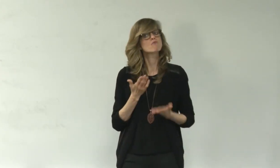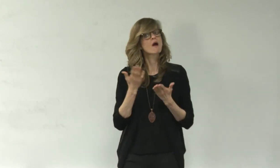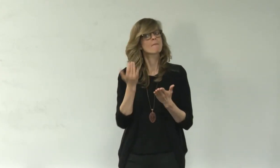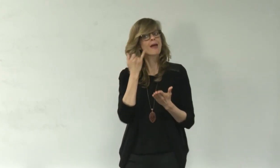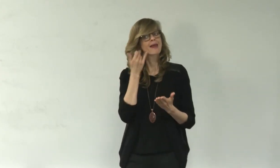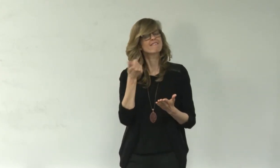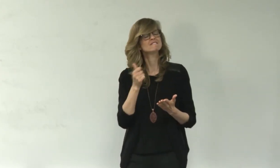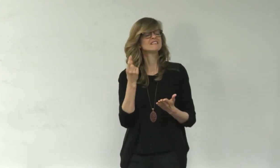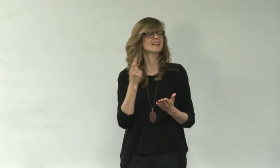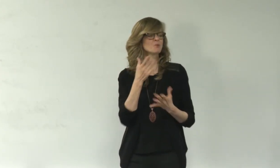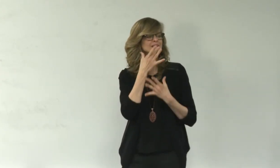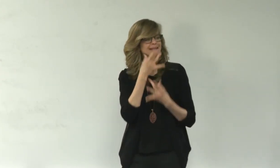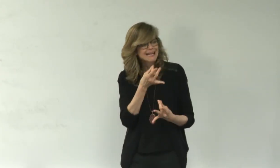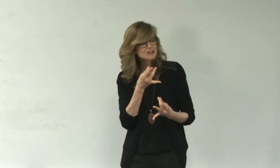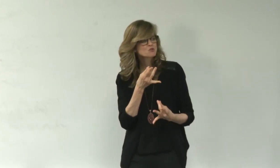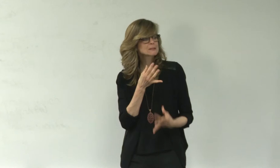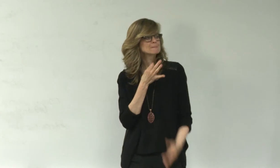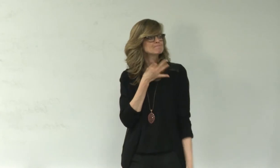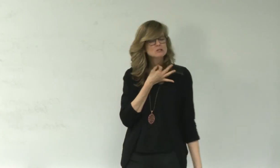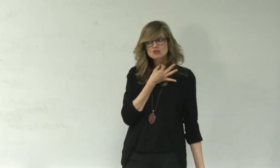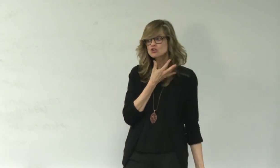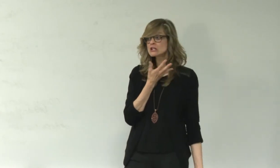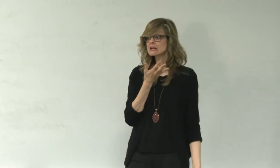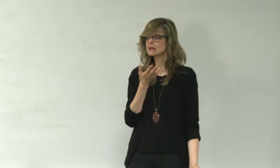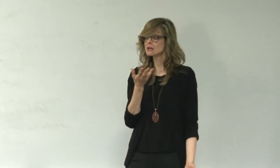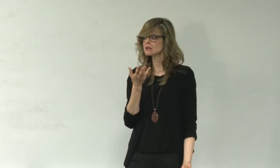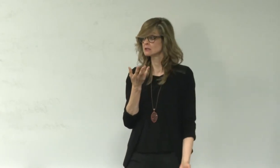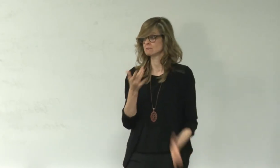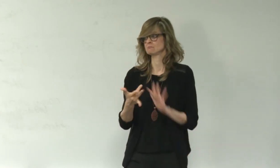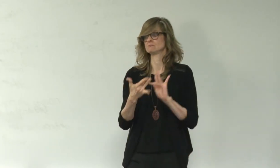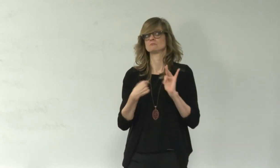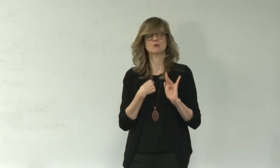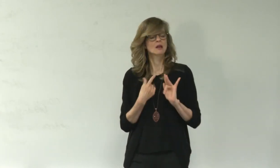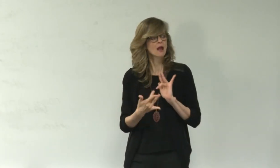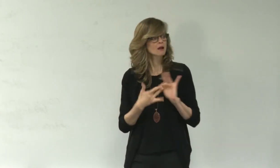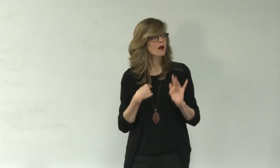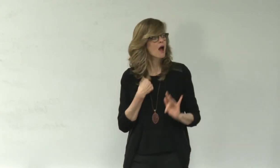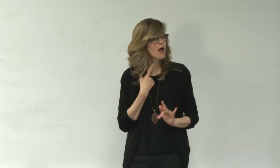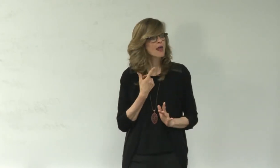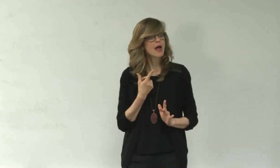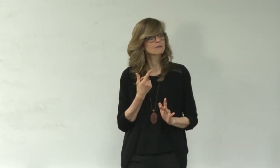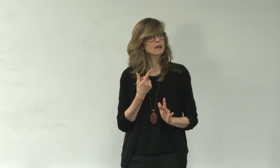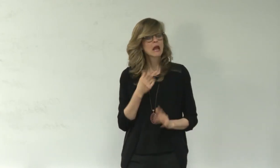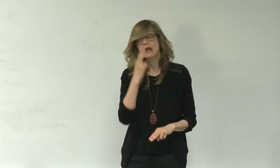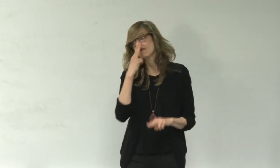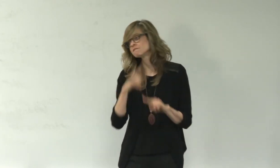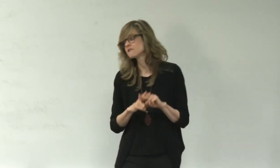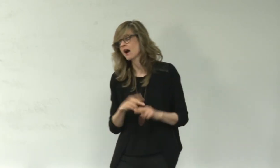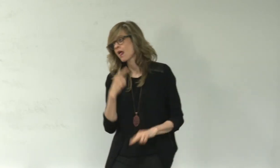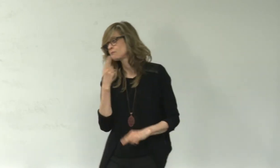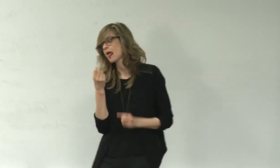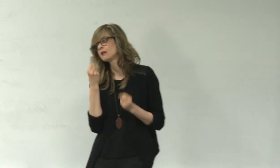I WOULD RECOMMEND IF ANY OF YOU HAVE AN INTEREST IN THAT, PLEASE REACH OUT TO ME, BECAUSE IT REALLY IS FUN.